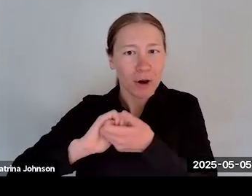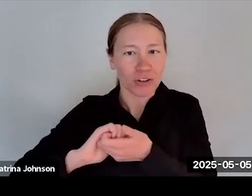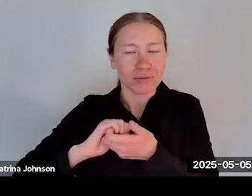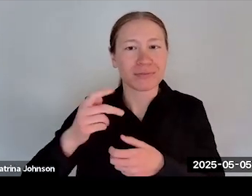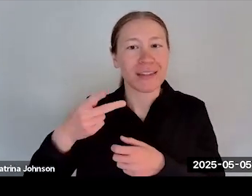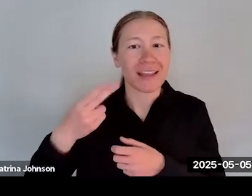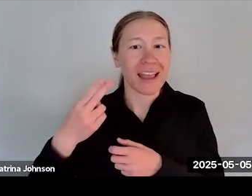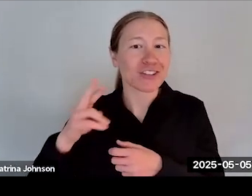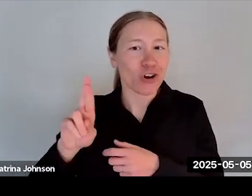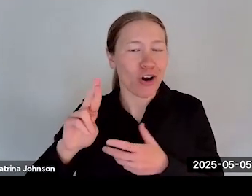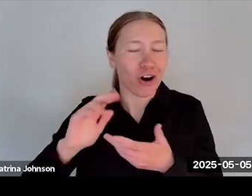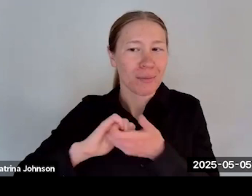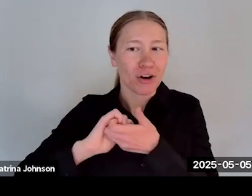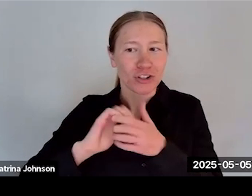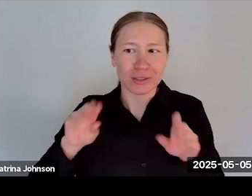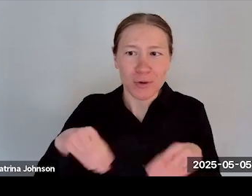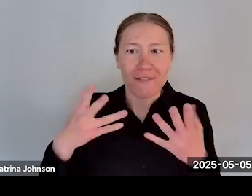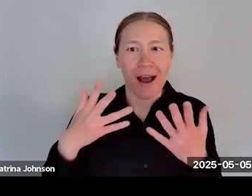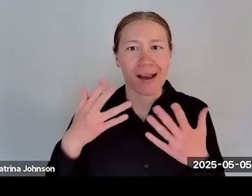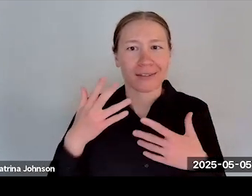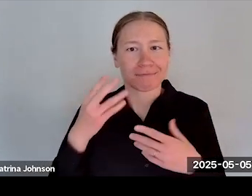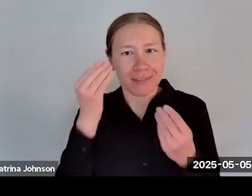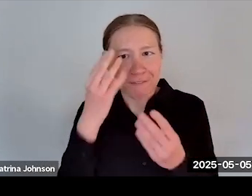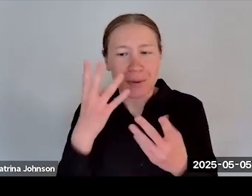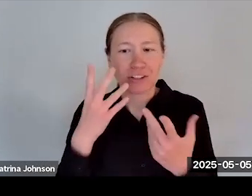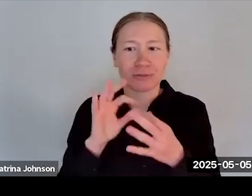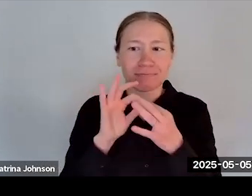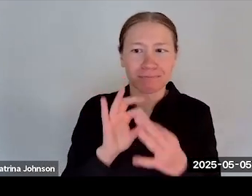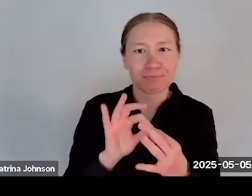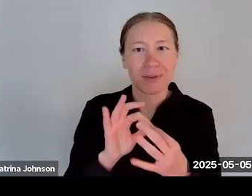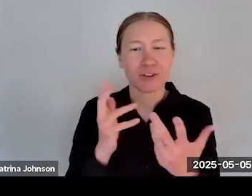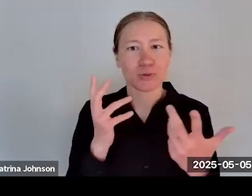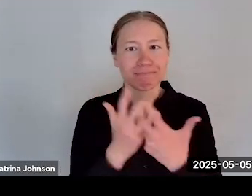to support an inclusive work environment that meets the needs of individuals with disabilities.